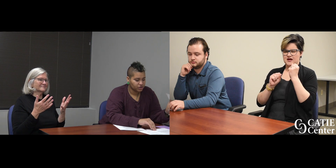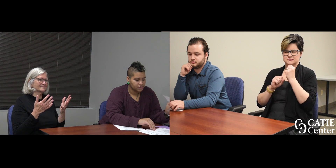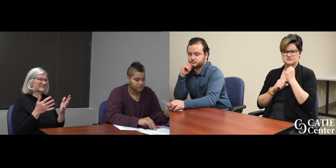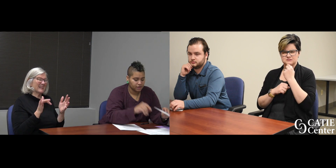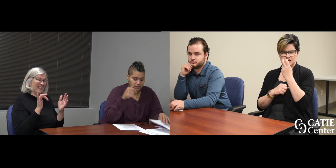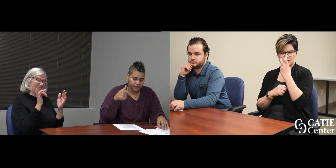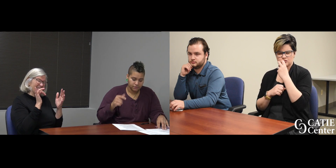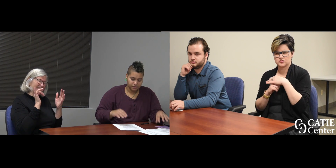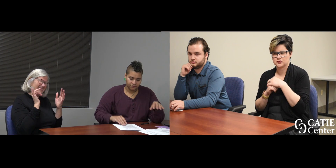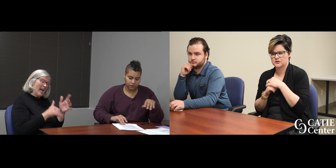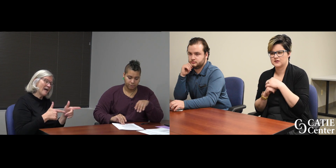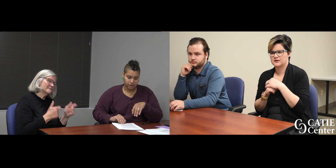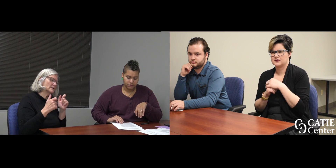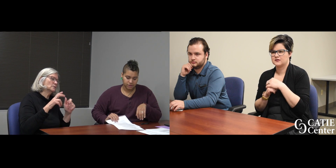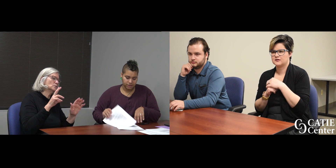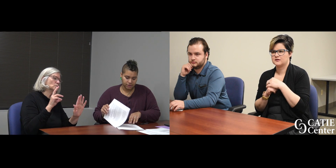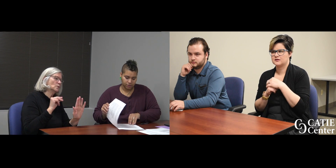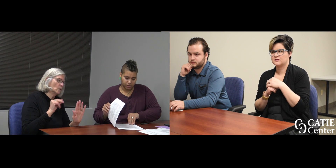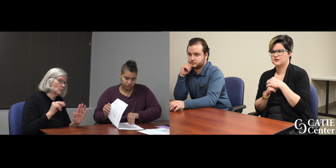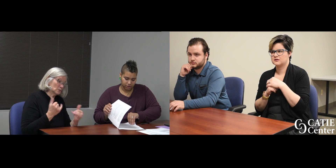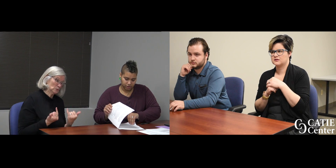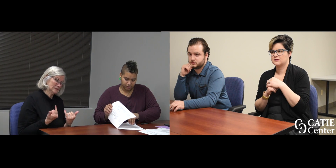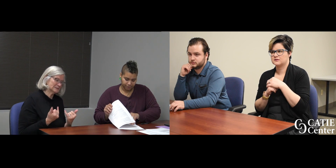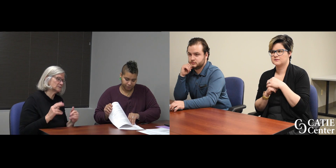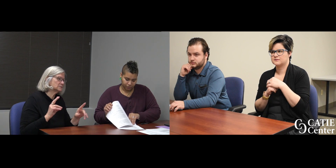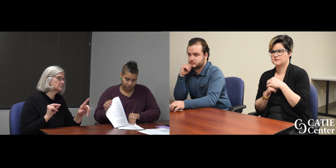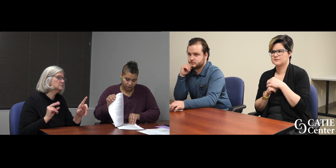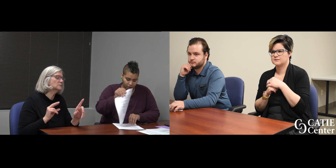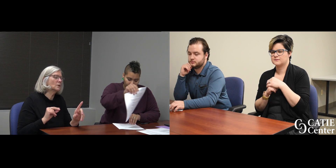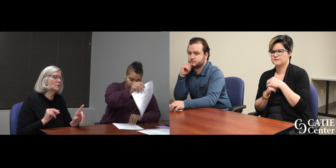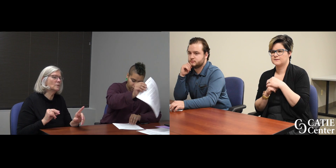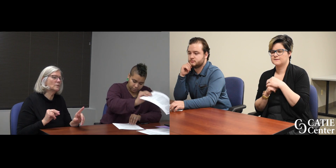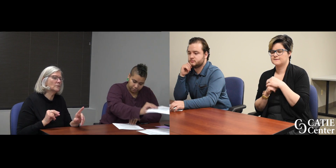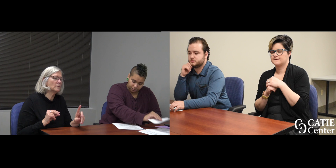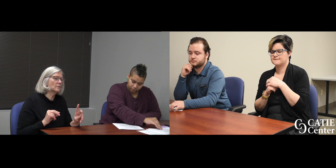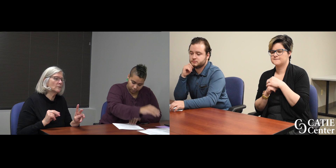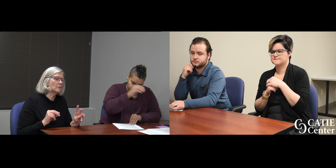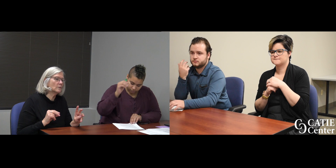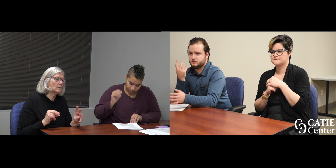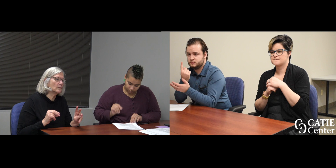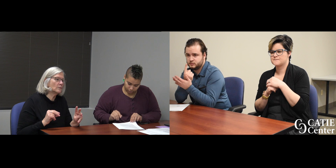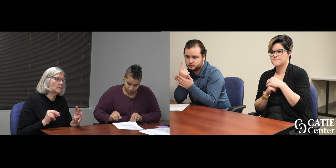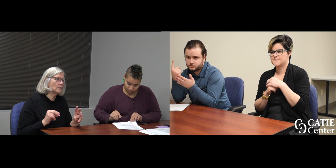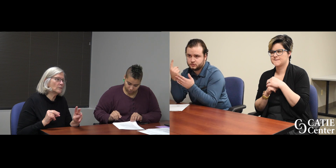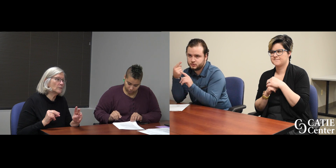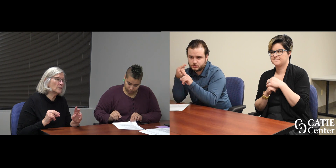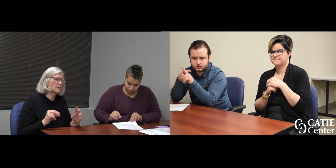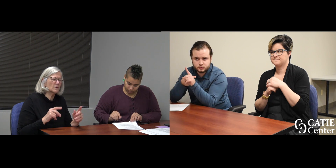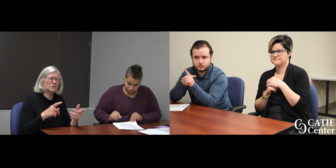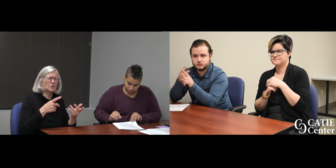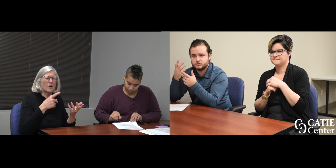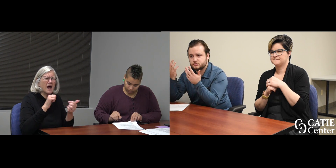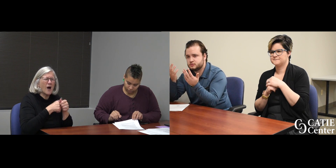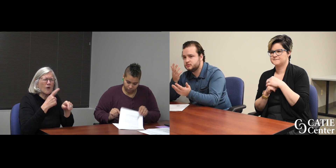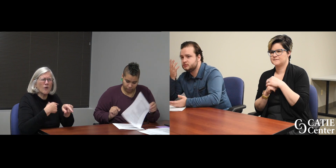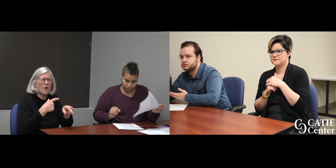That's the fourth part, so that's not what I need.